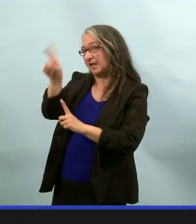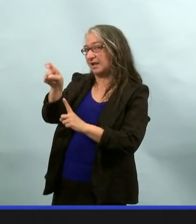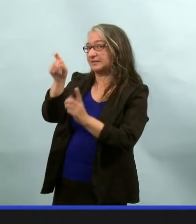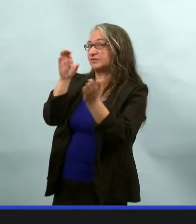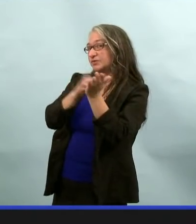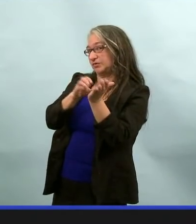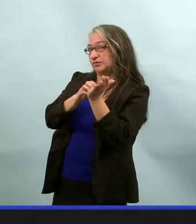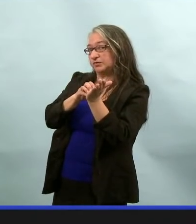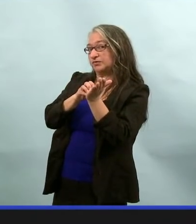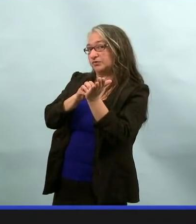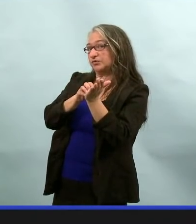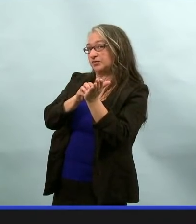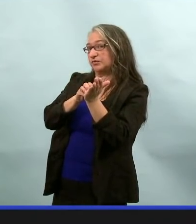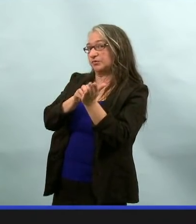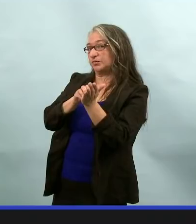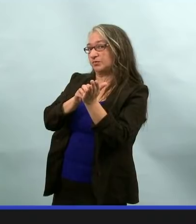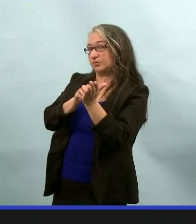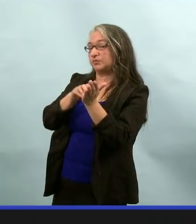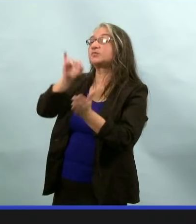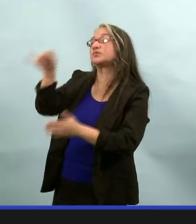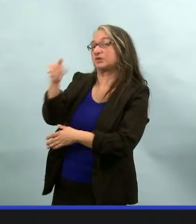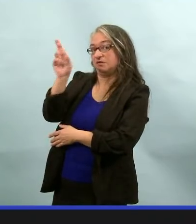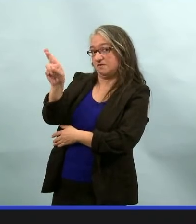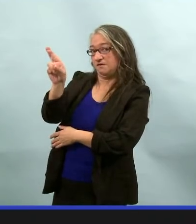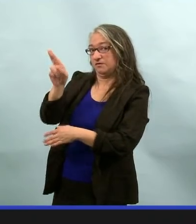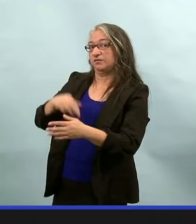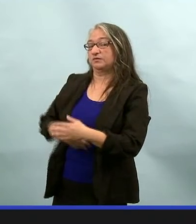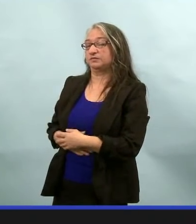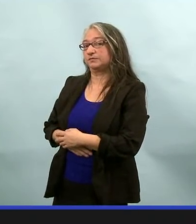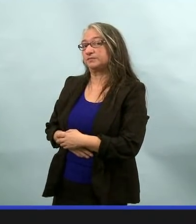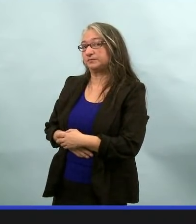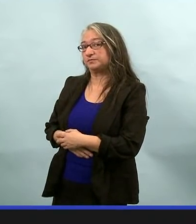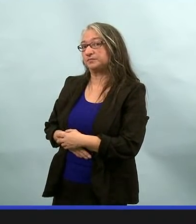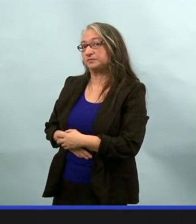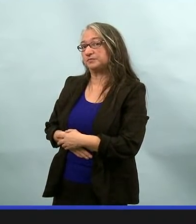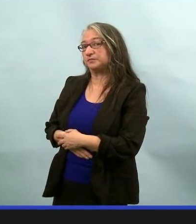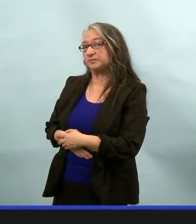any health risks in terms of getting a second vaccine dose too close to